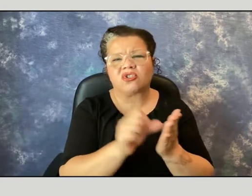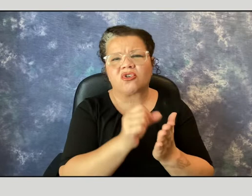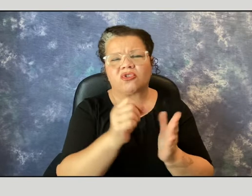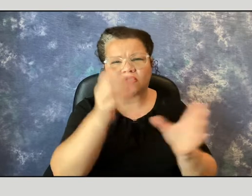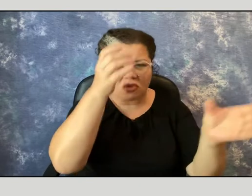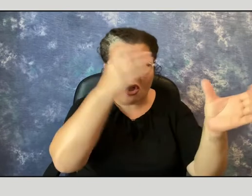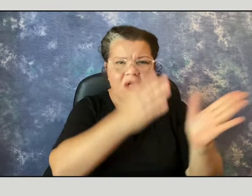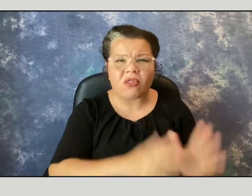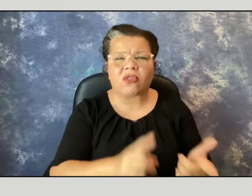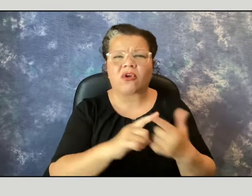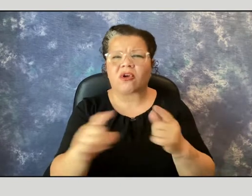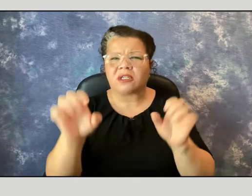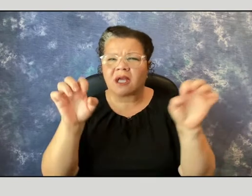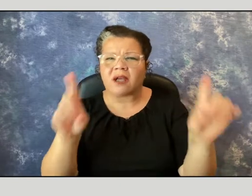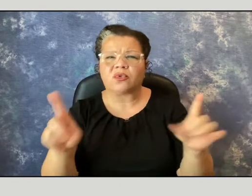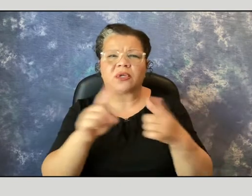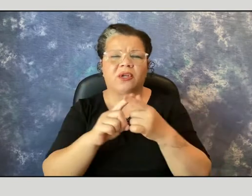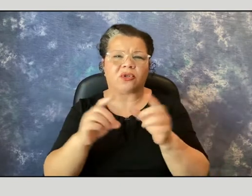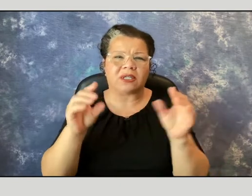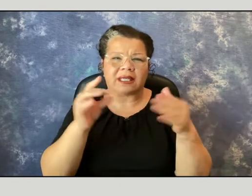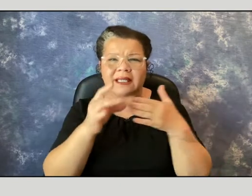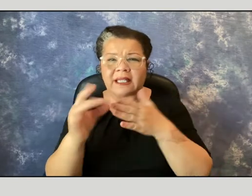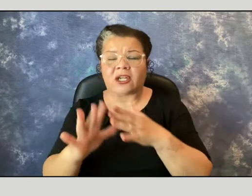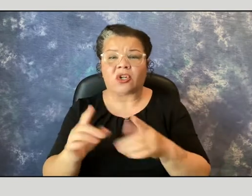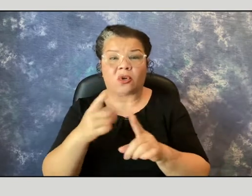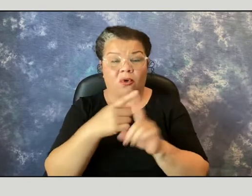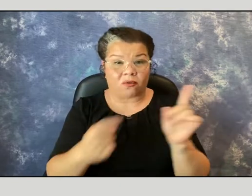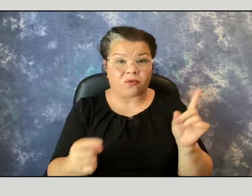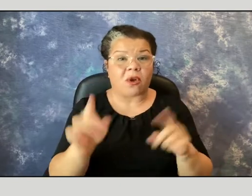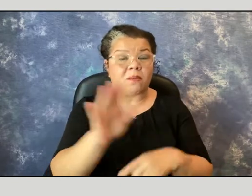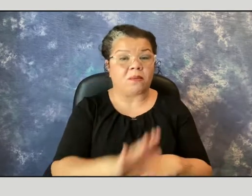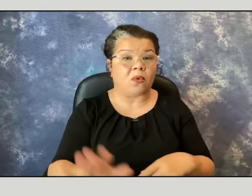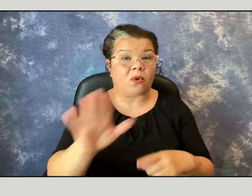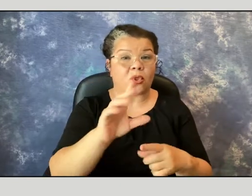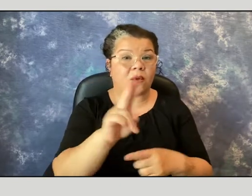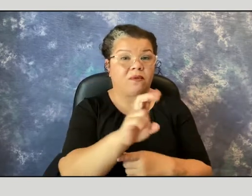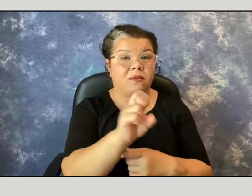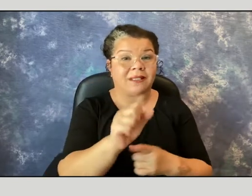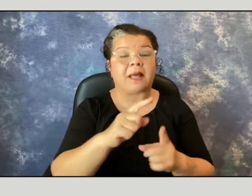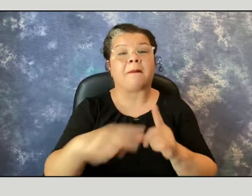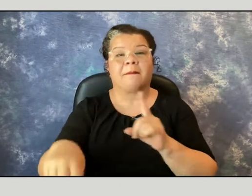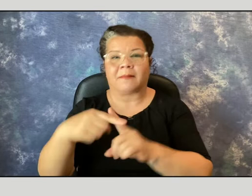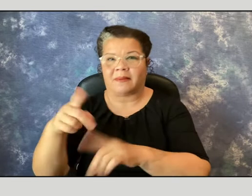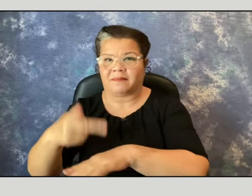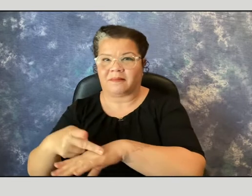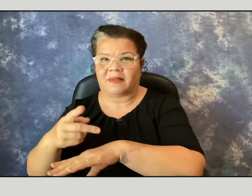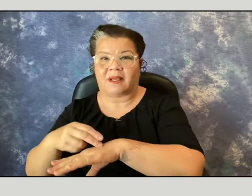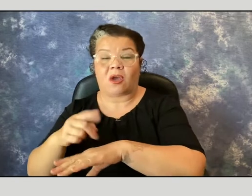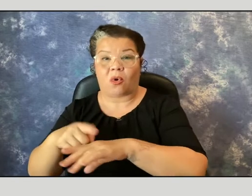from across Puerto Rico and the diaspora. We've engaged in intensive research and discovery,